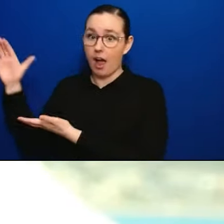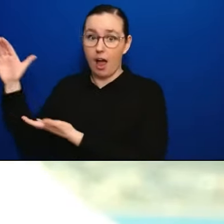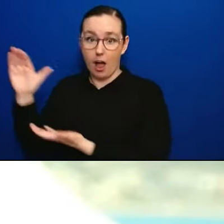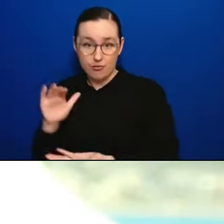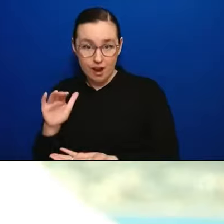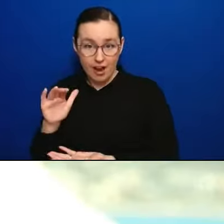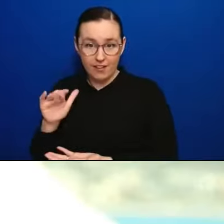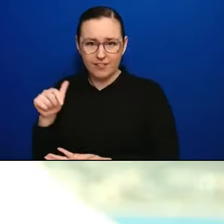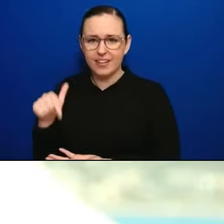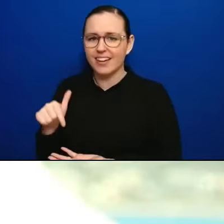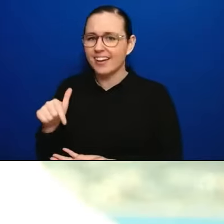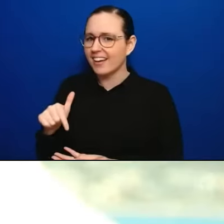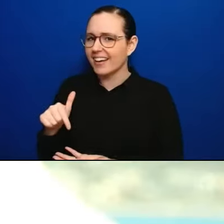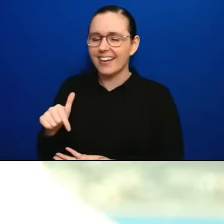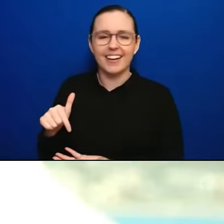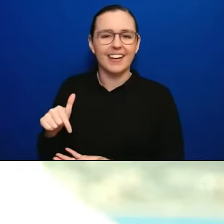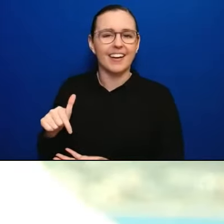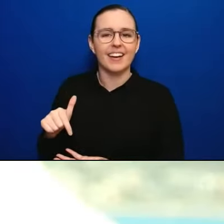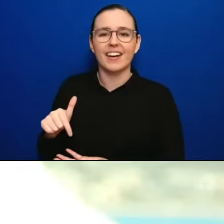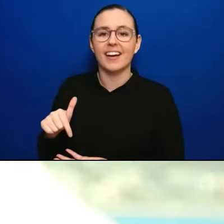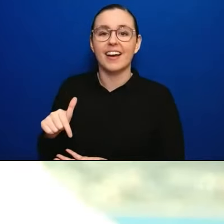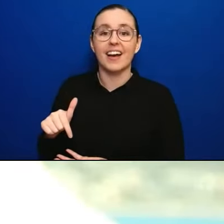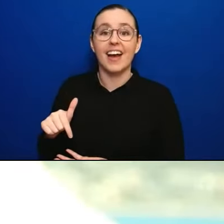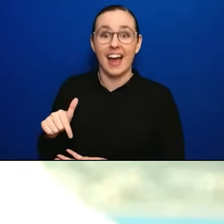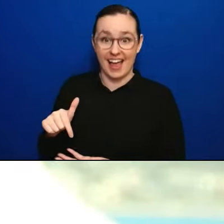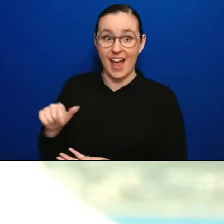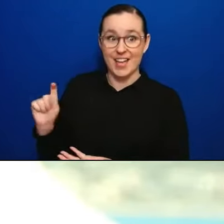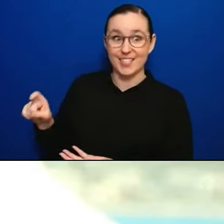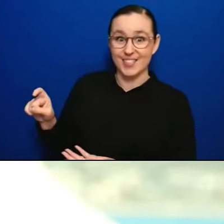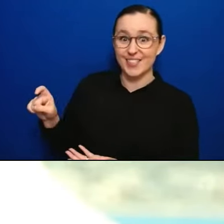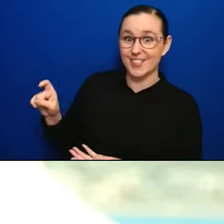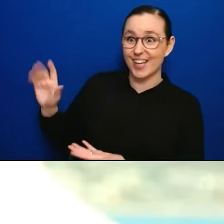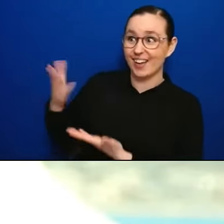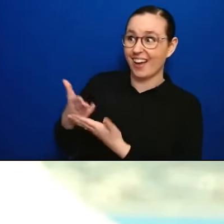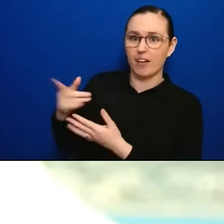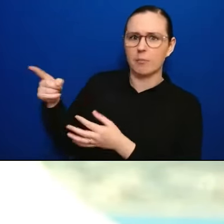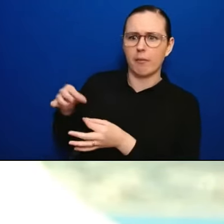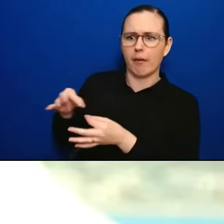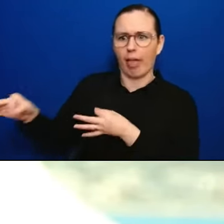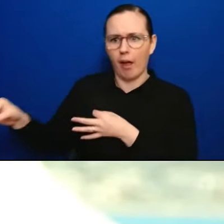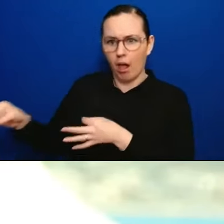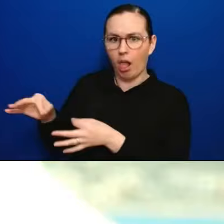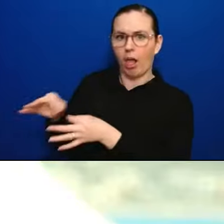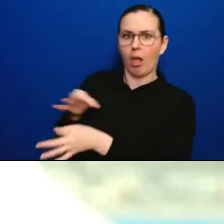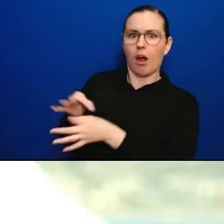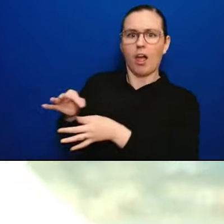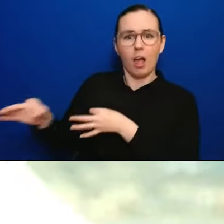So what you're seeing I think is us taking the tests when they arrive. They are not always consistent